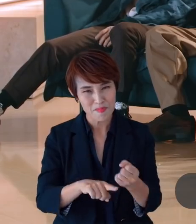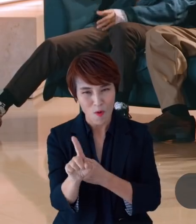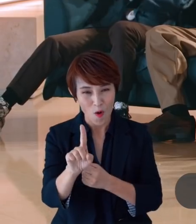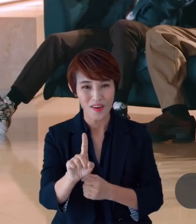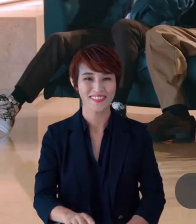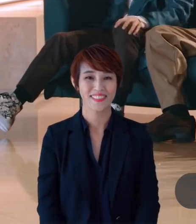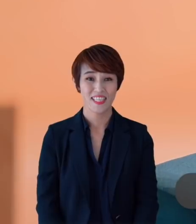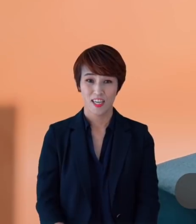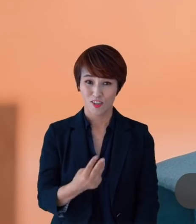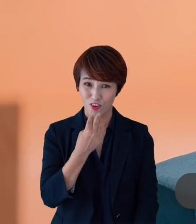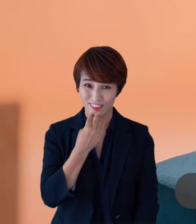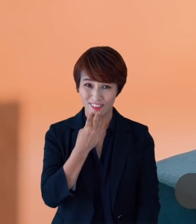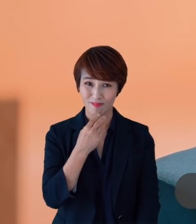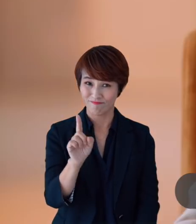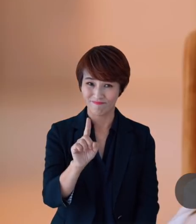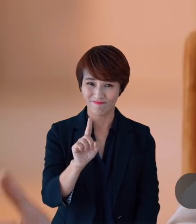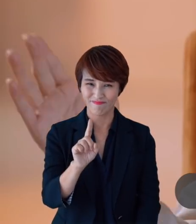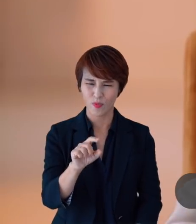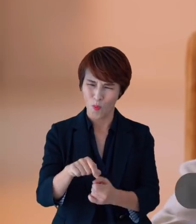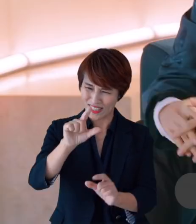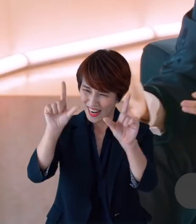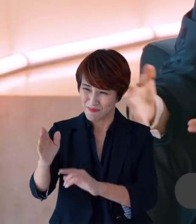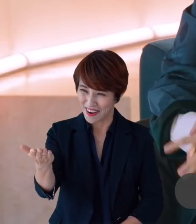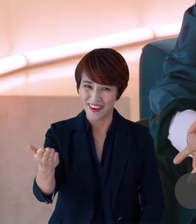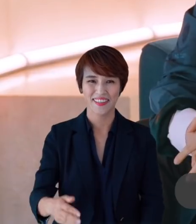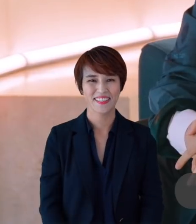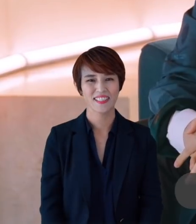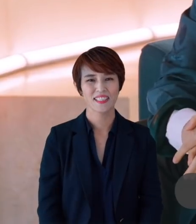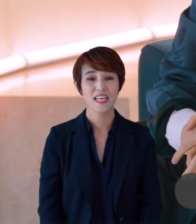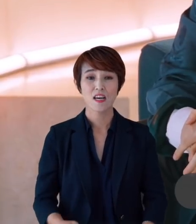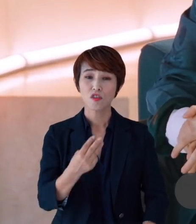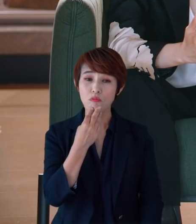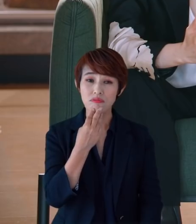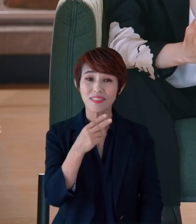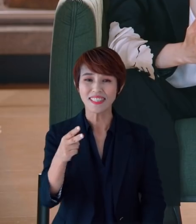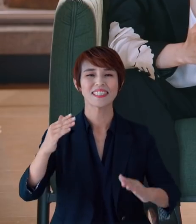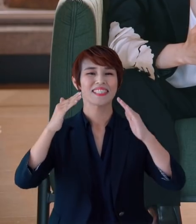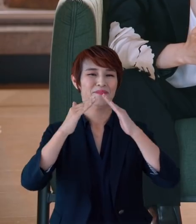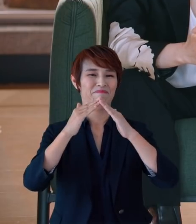Jin: Seoul is...? Let’s start with our eldest that’s lived in Seoul the longest... Jin: Seoul is my home. [It certainly is]